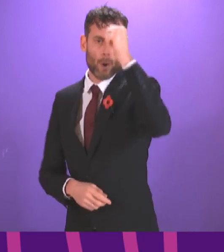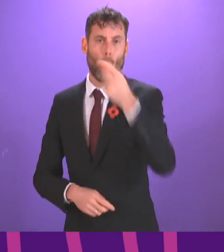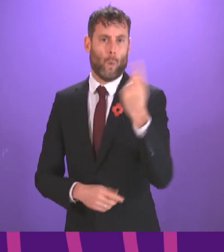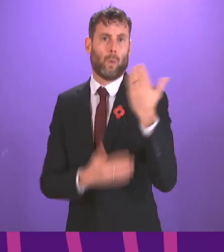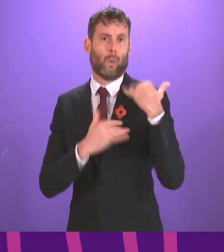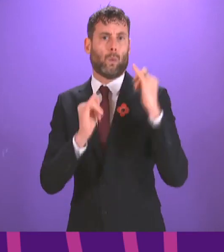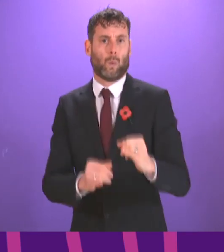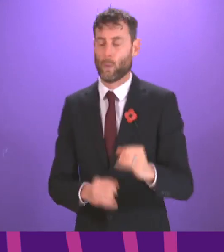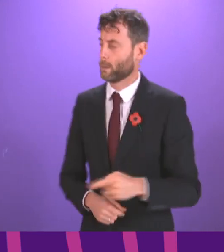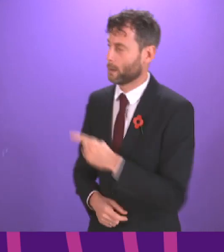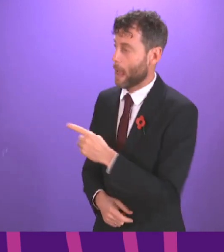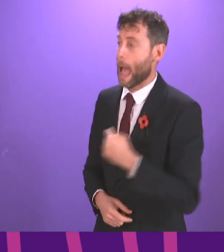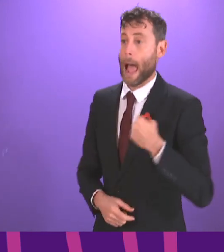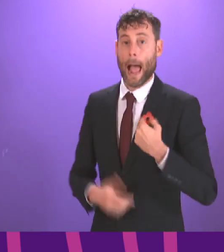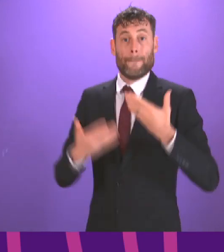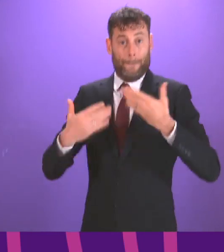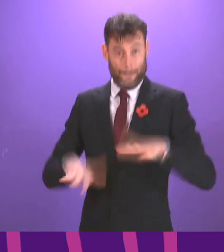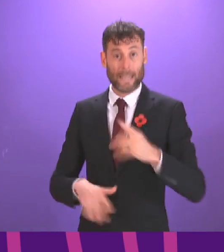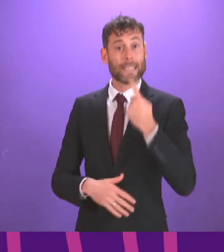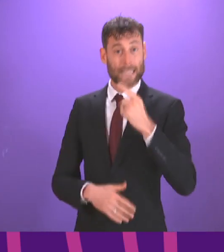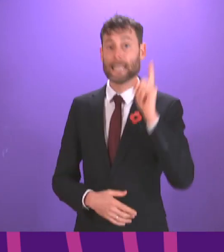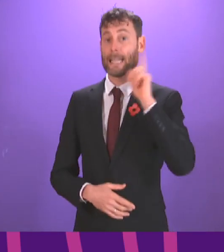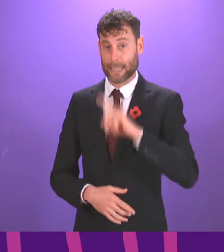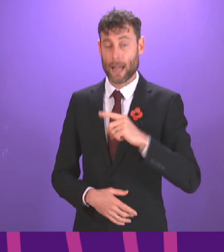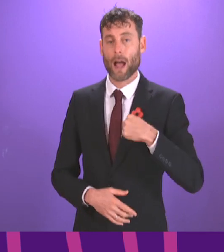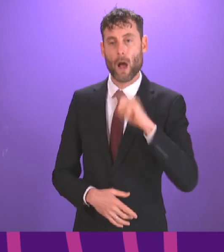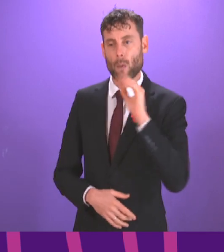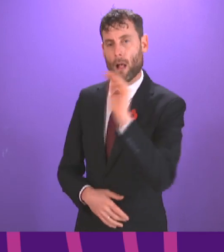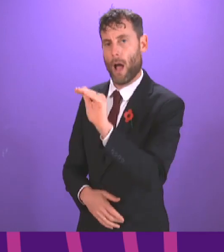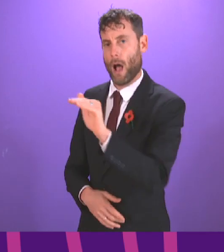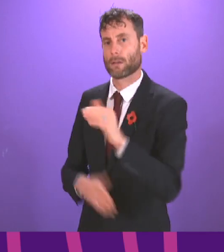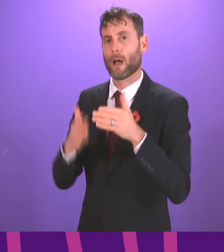further work and asking Public Health Scotland to do further work. I am sure that Public